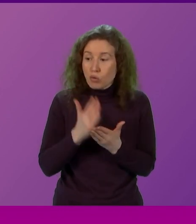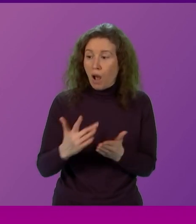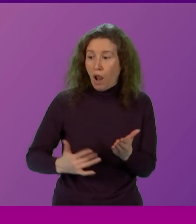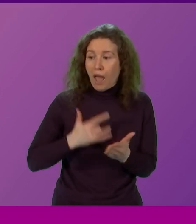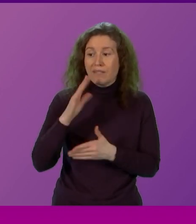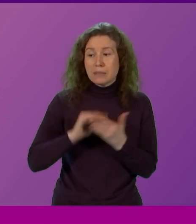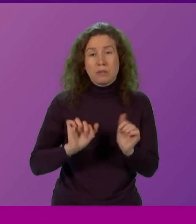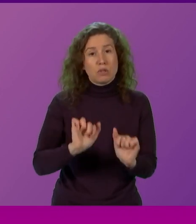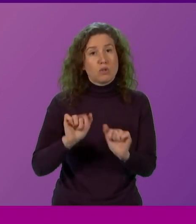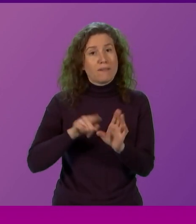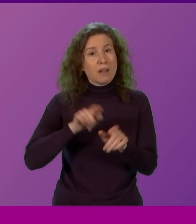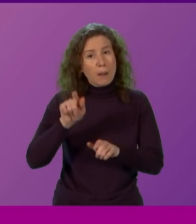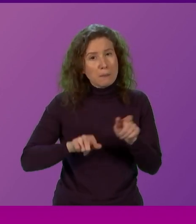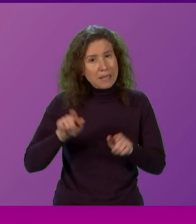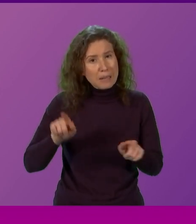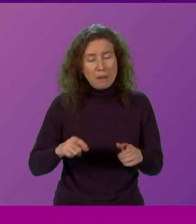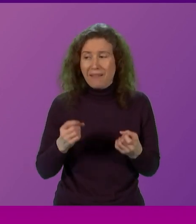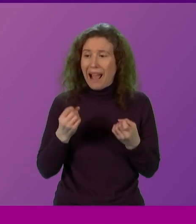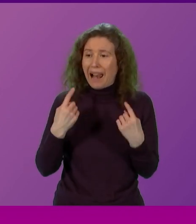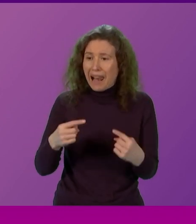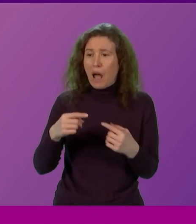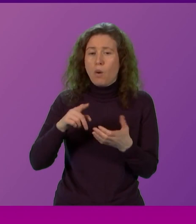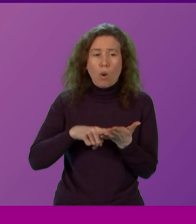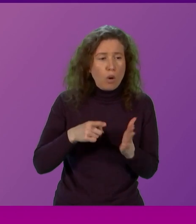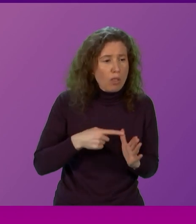experiences of young people that allows local authorities, schools and national Government